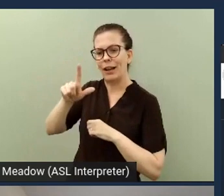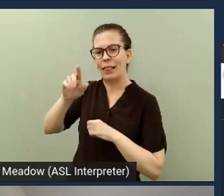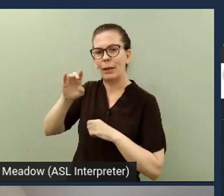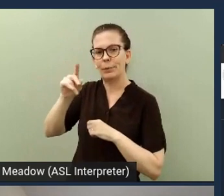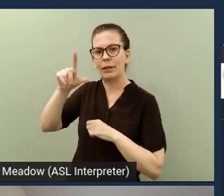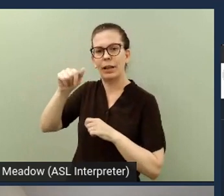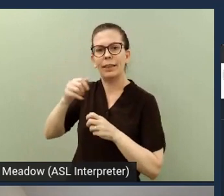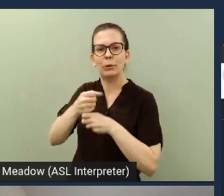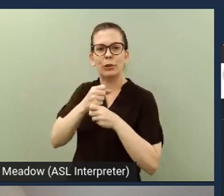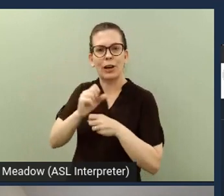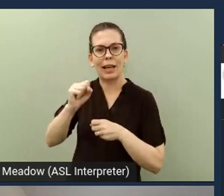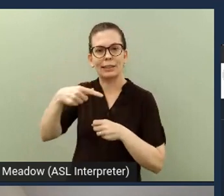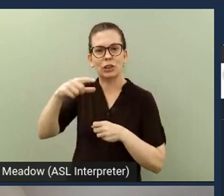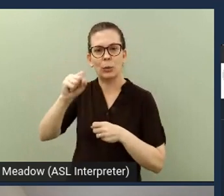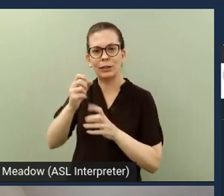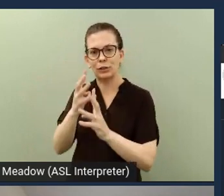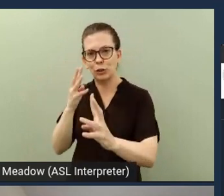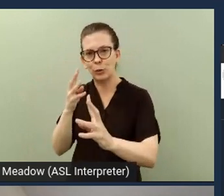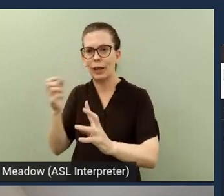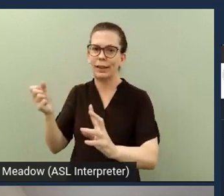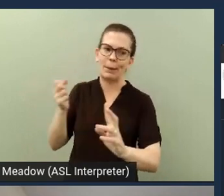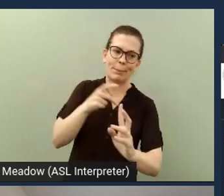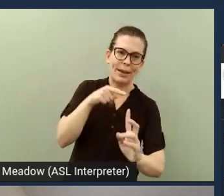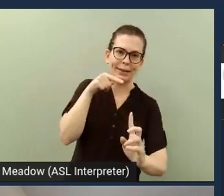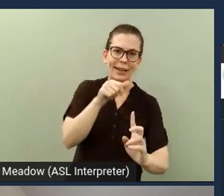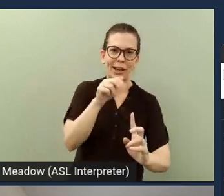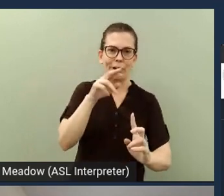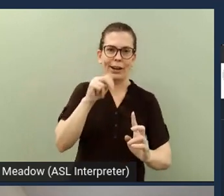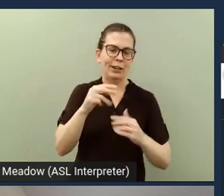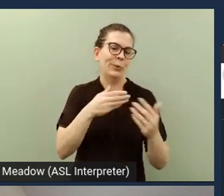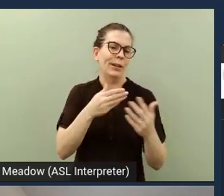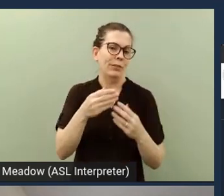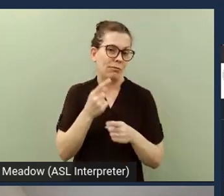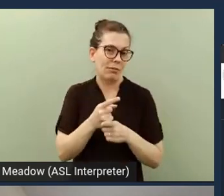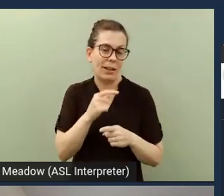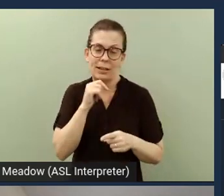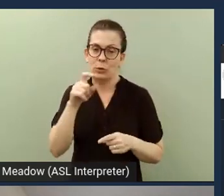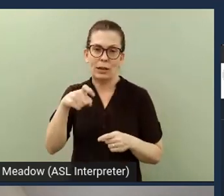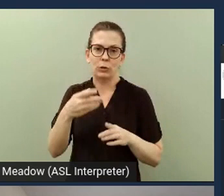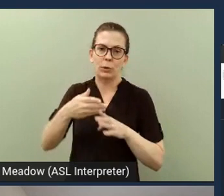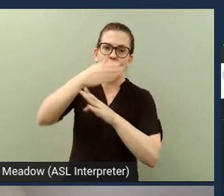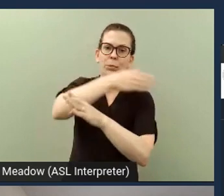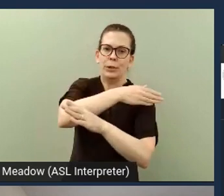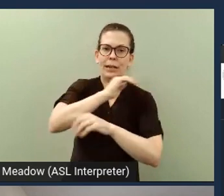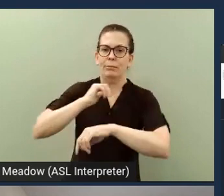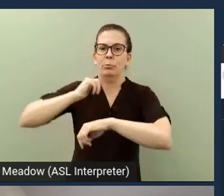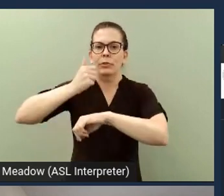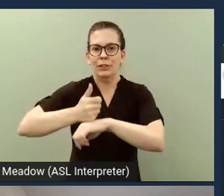and return back the ARN or whatnot and kinda not have it pre-provisioned before it kicks off,